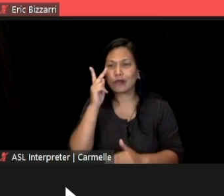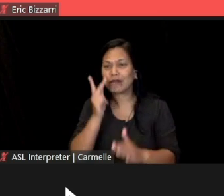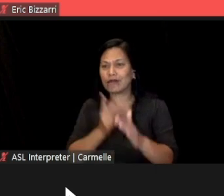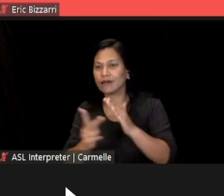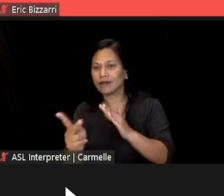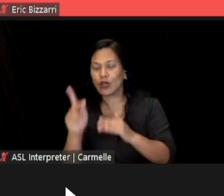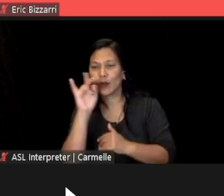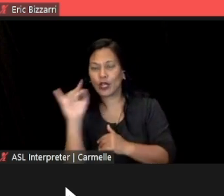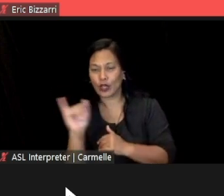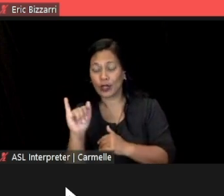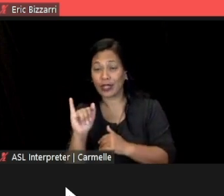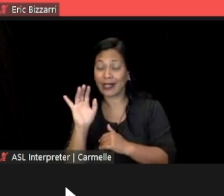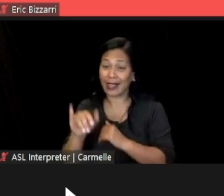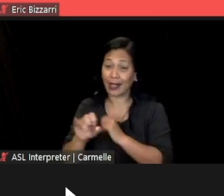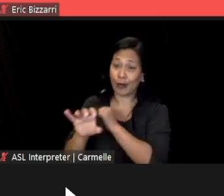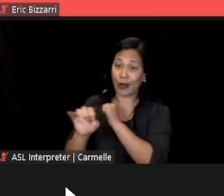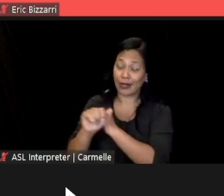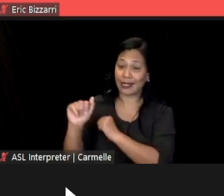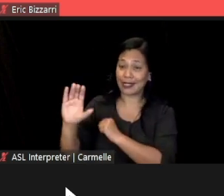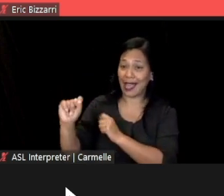of where the Broadcasting Act review is going.